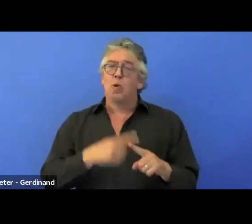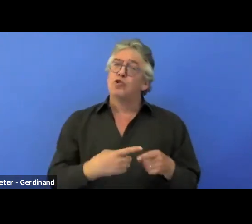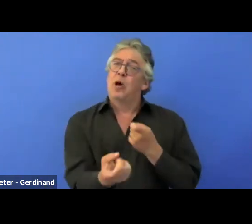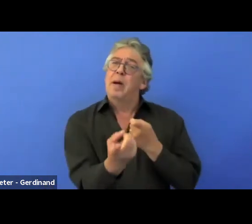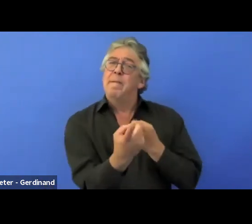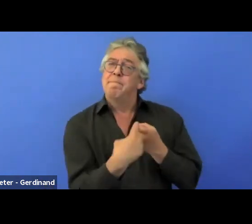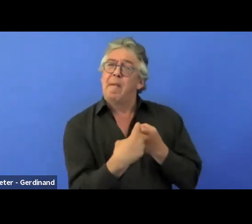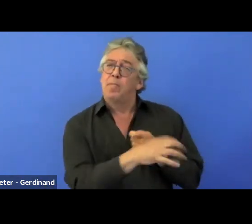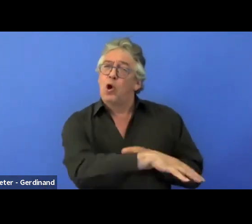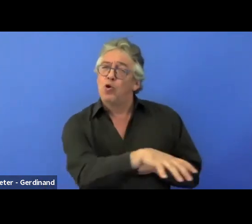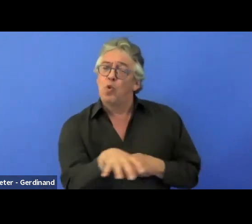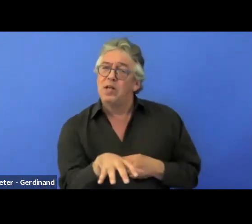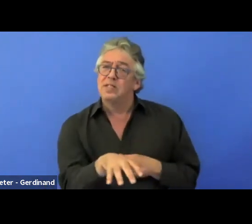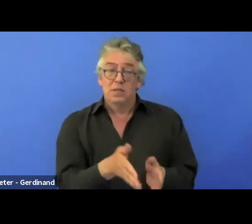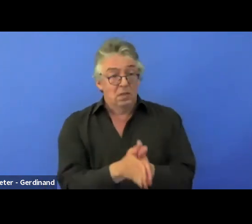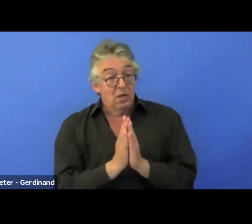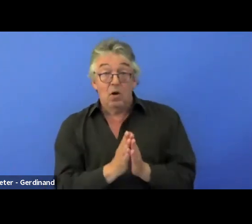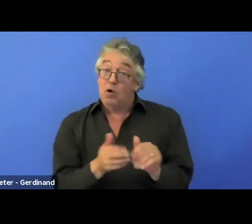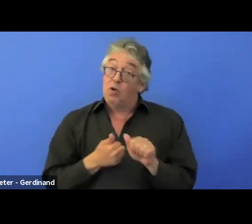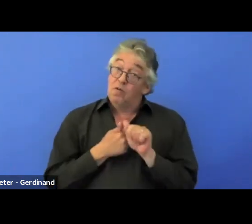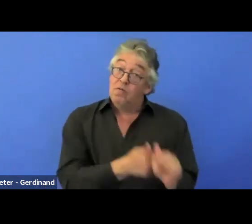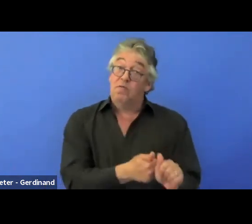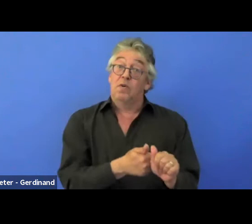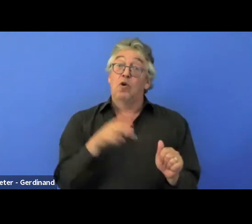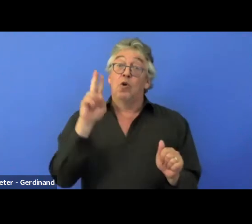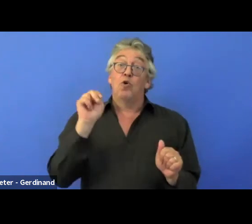with the UN Convention on the Rights of Persons with Disabilities.